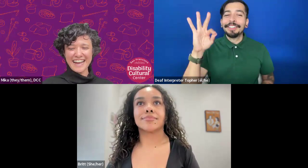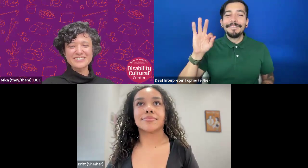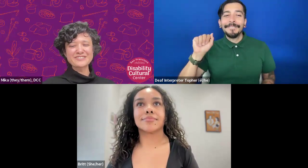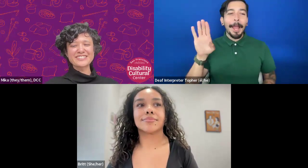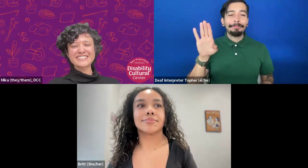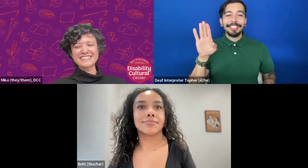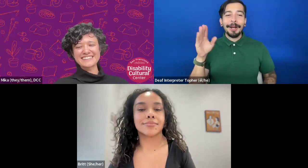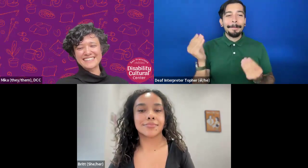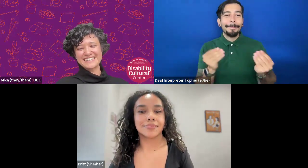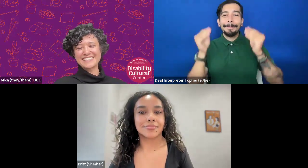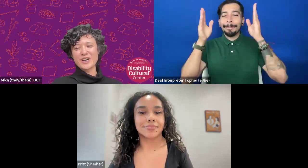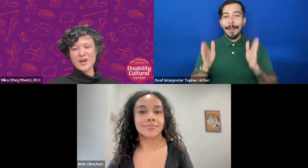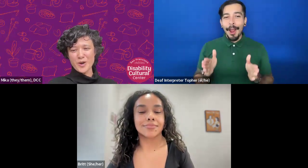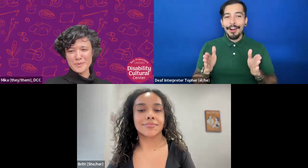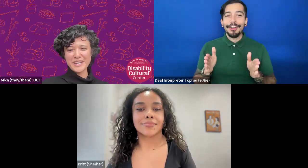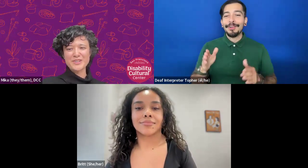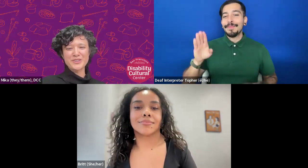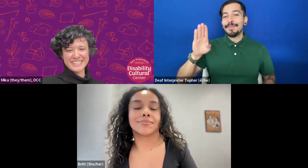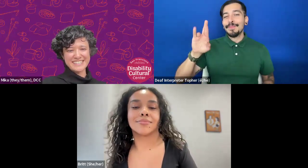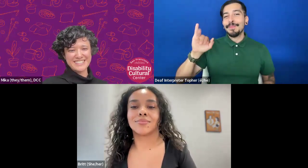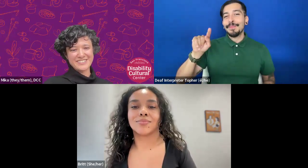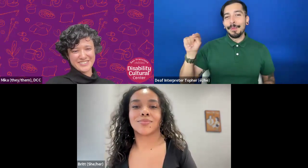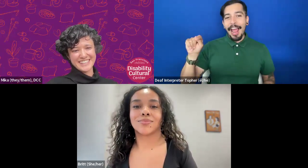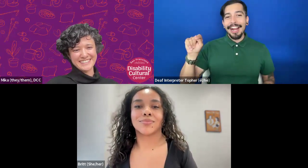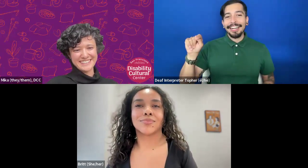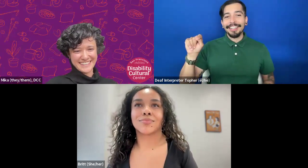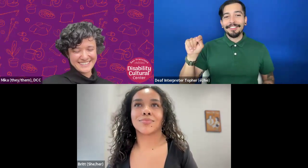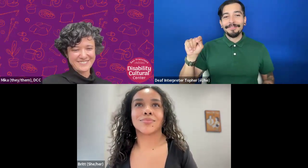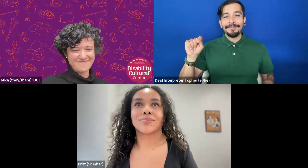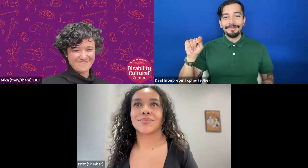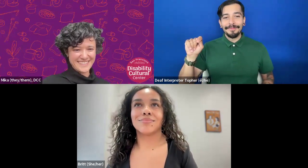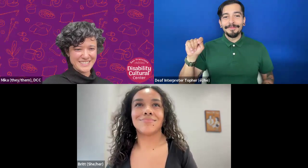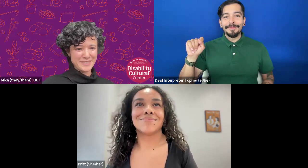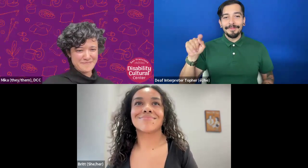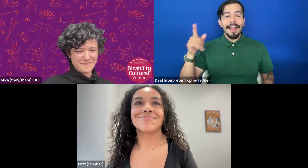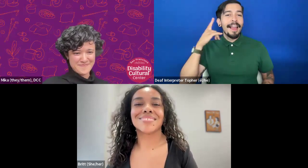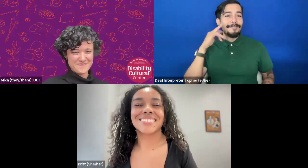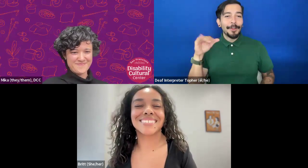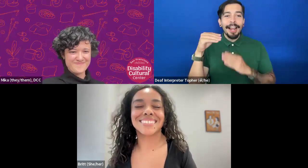the California lead Home Care organizer for Hand in Hand. Thanks, Britt.